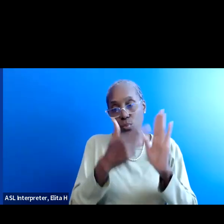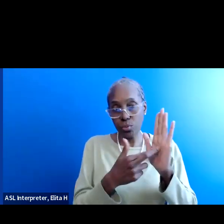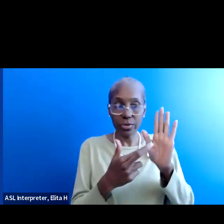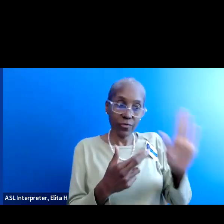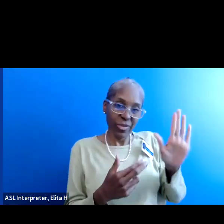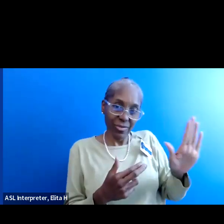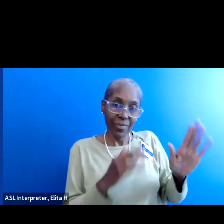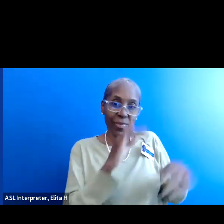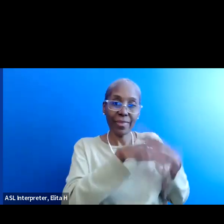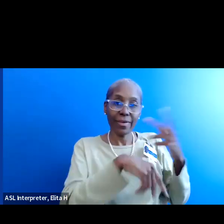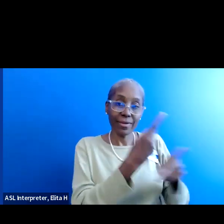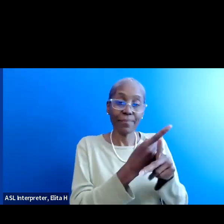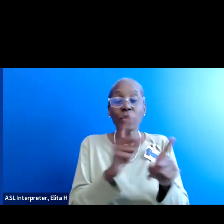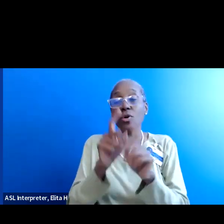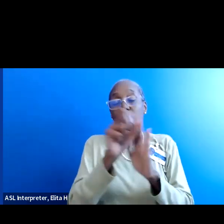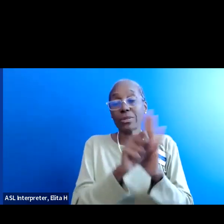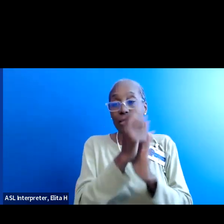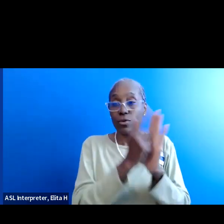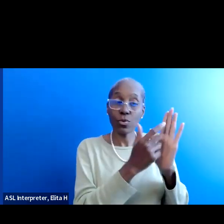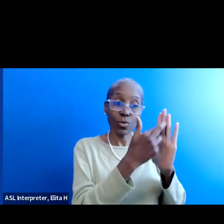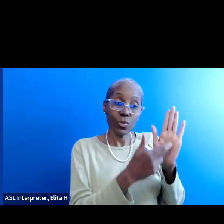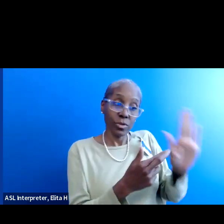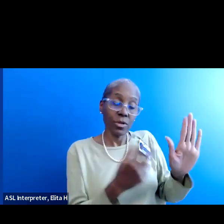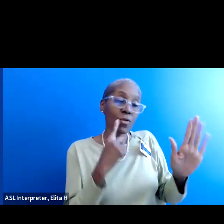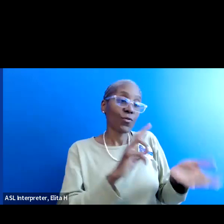Also refer to state laws and regulations for nursing facilities